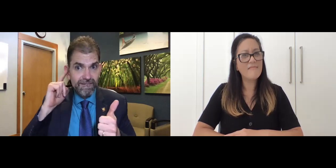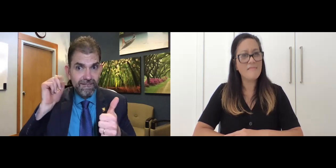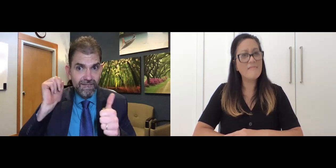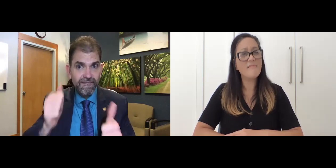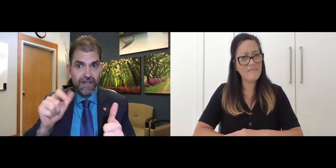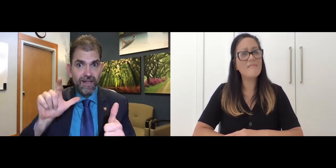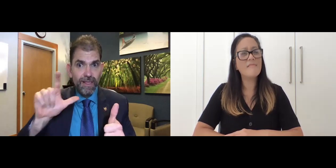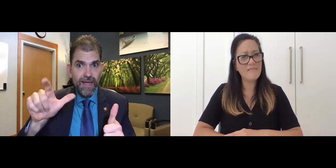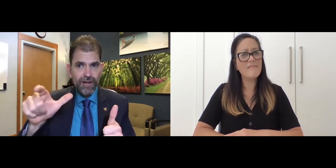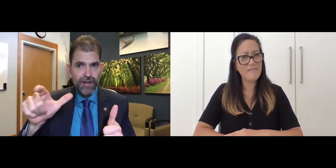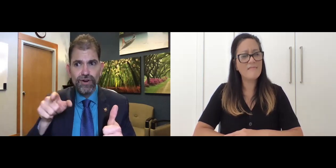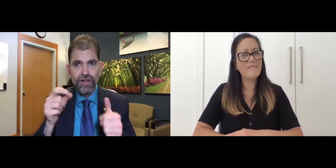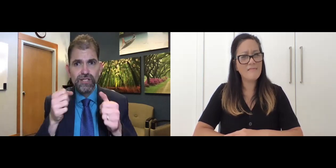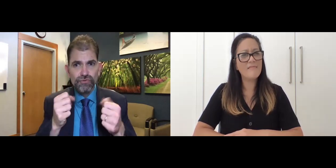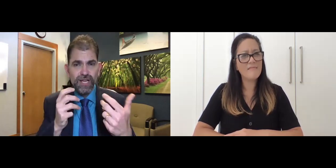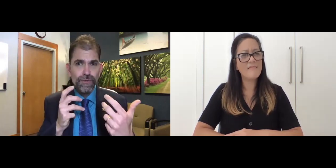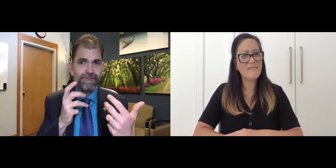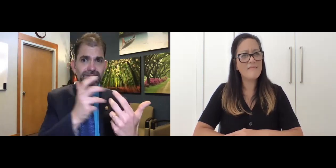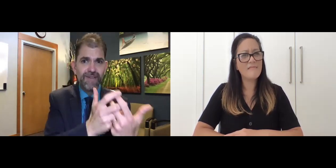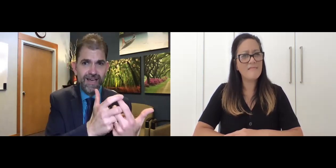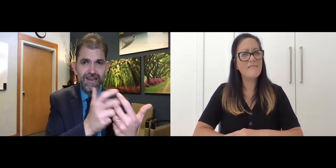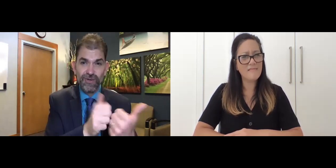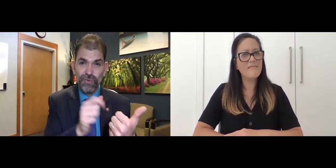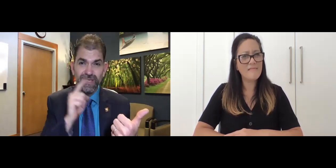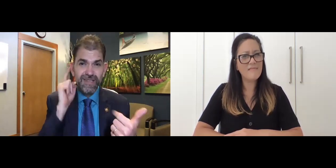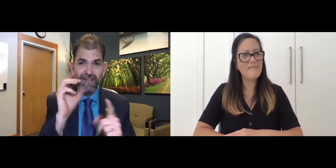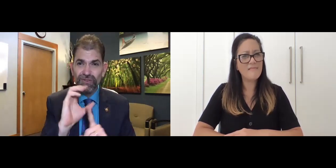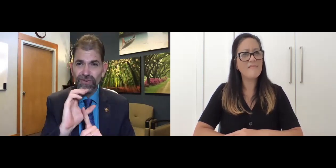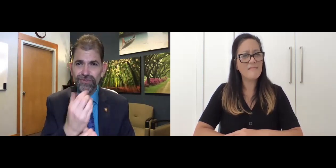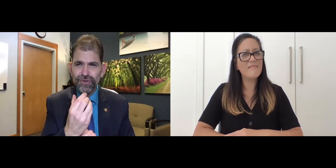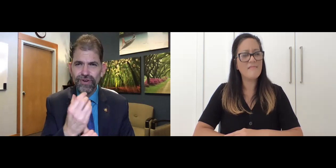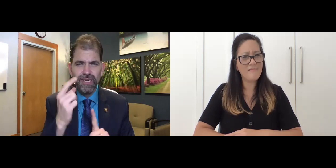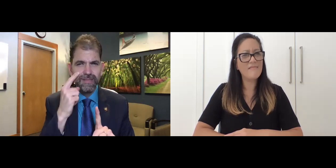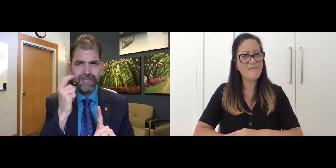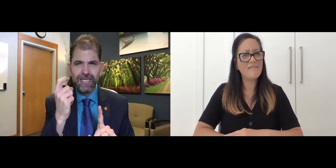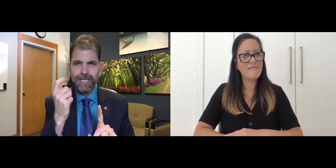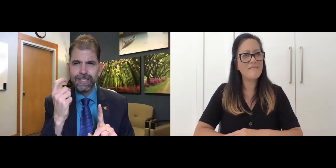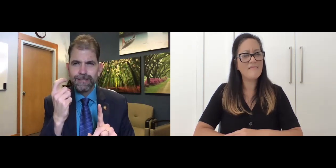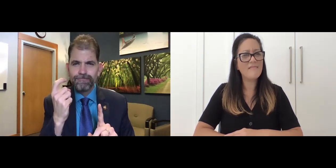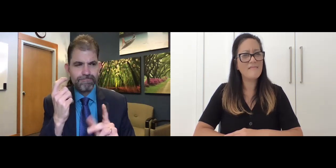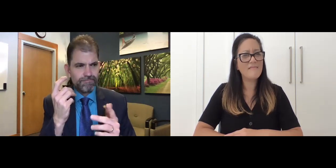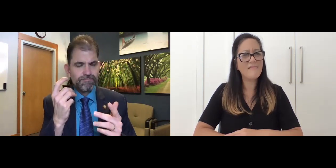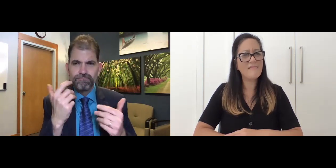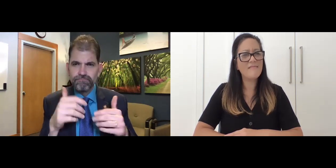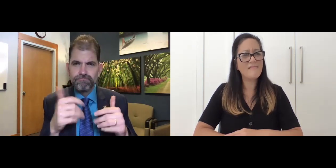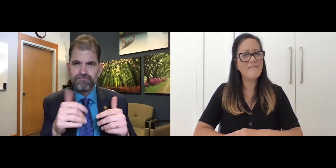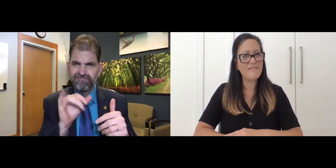understand the culture where there's a language deprivation.